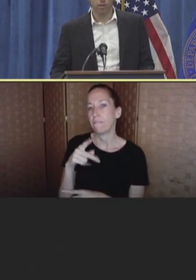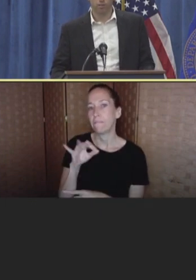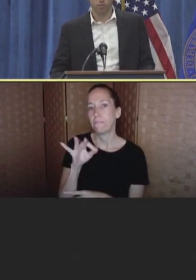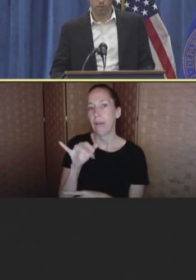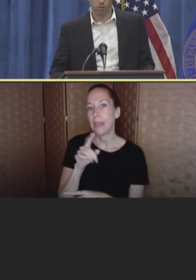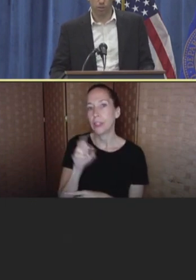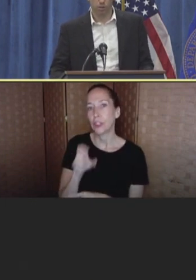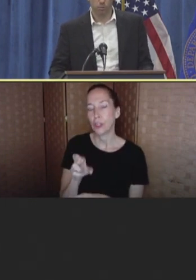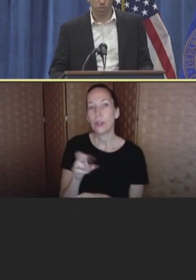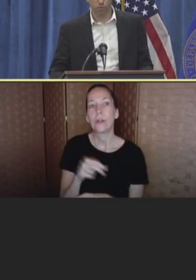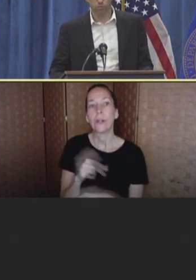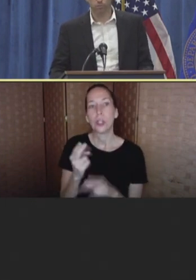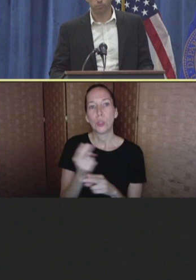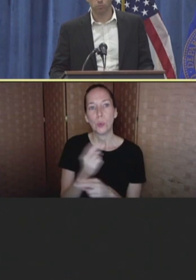physiological measure.